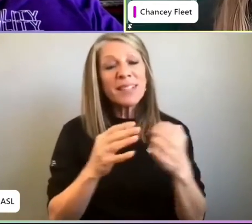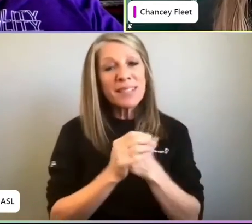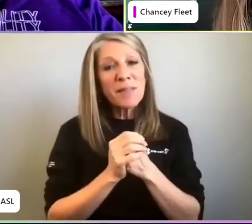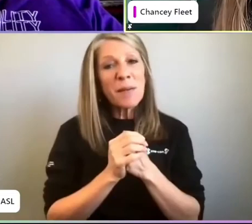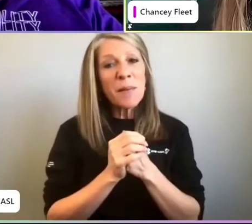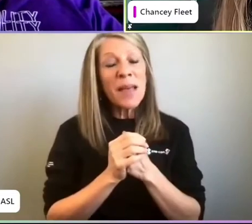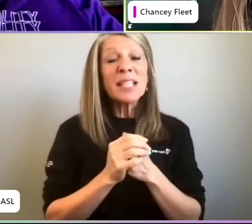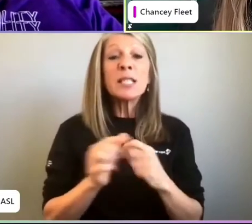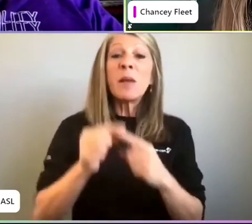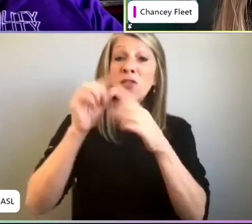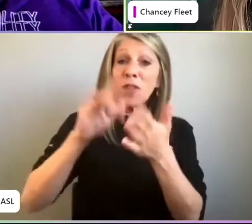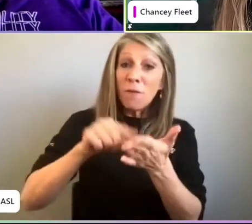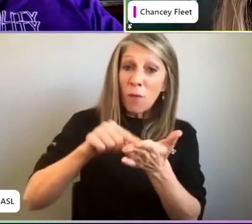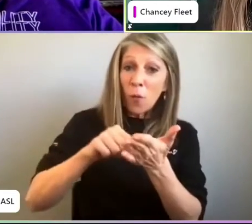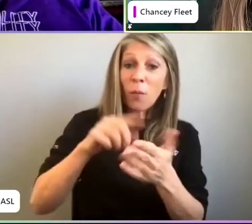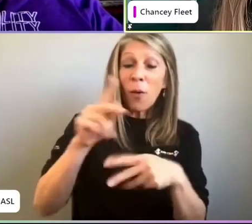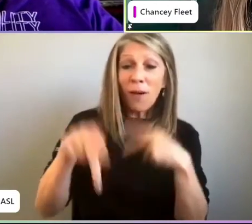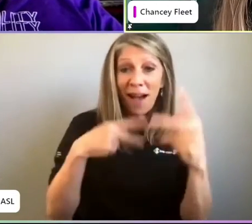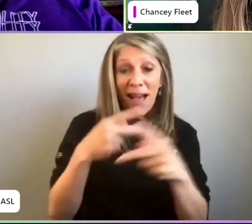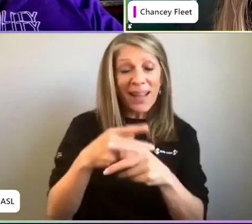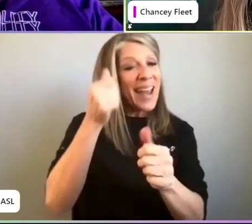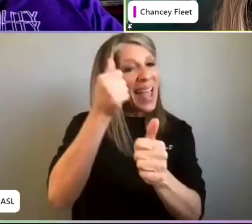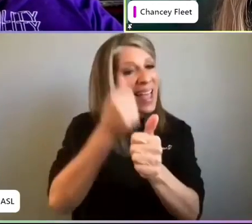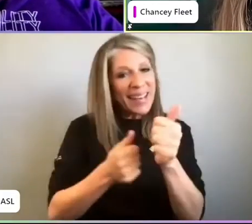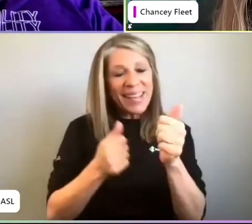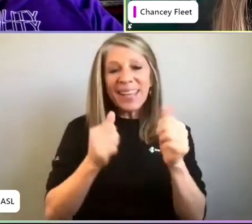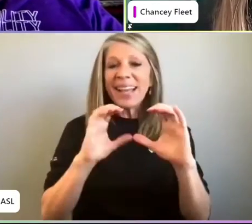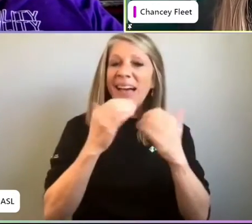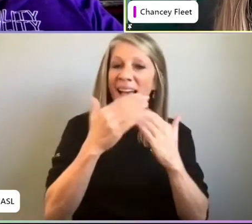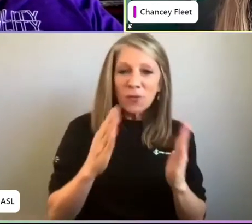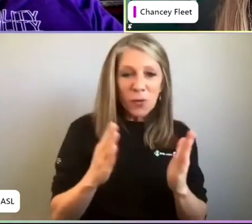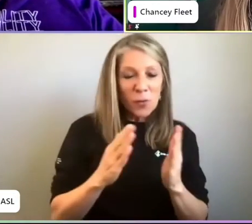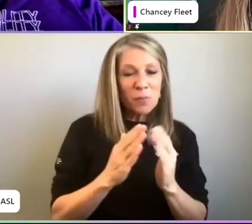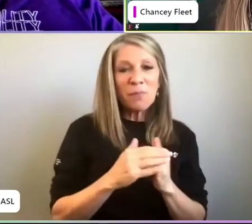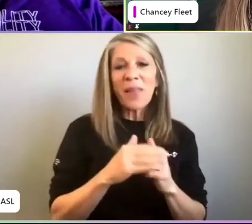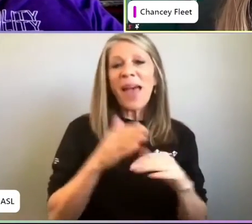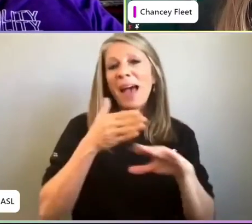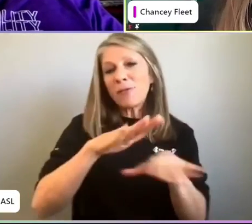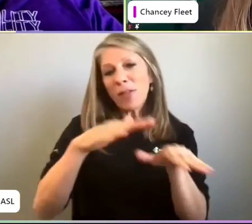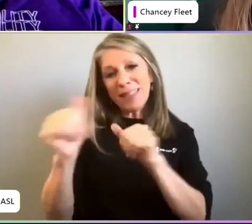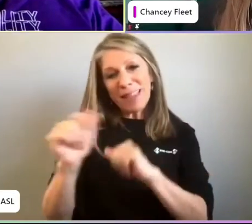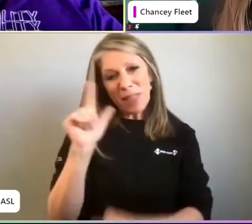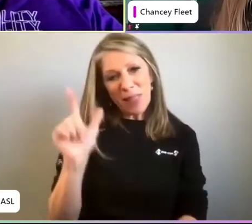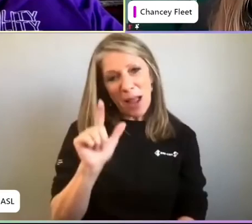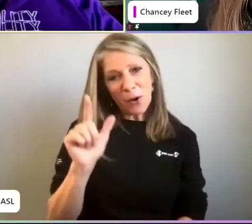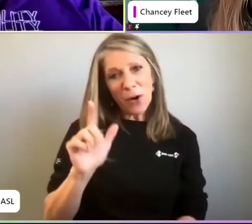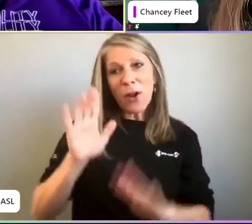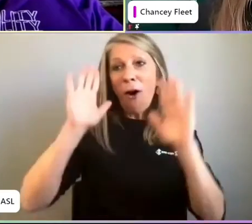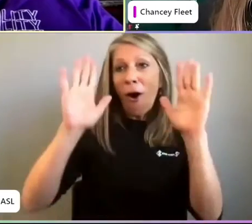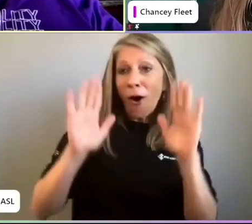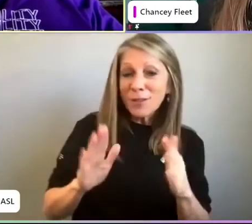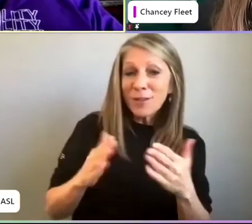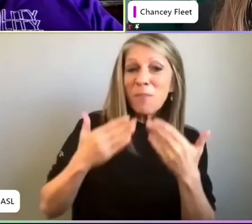and strengthening our community, and showing people how they can use technical graphics, in